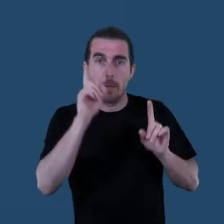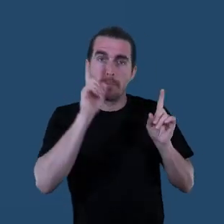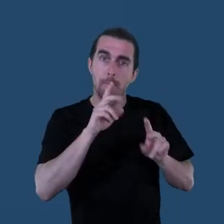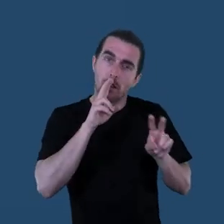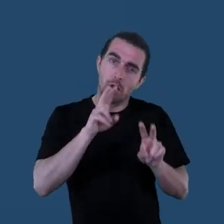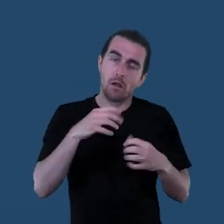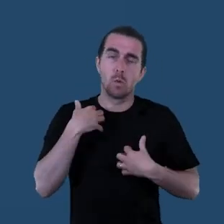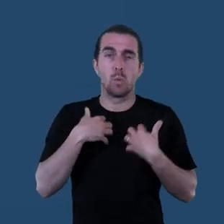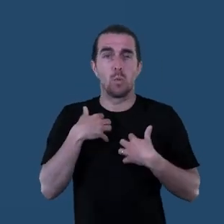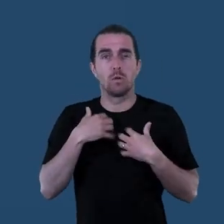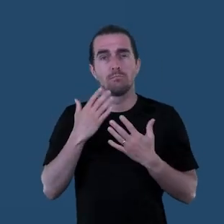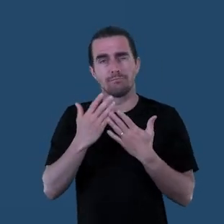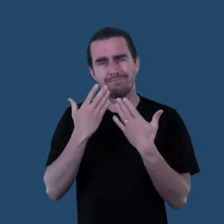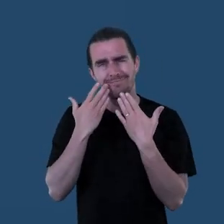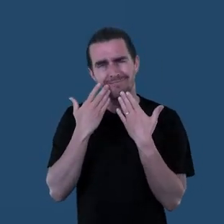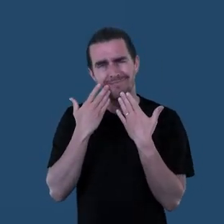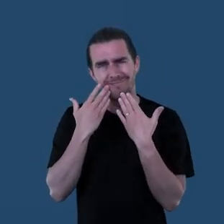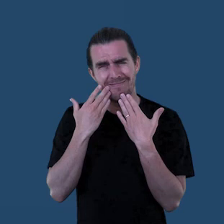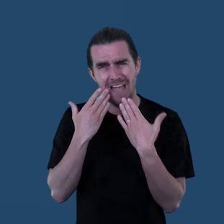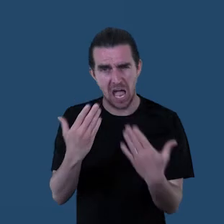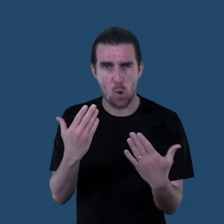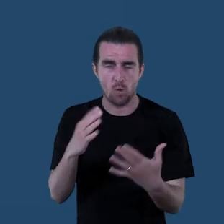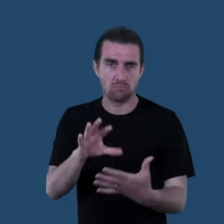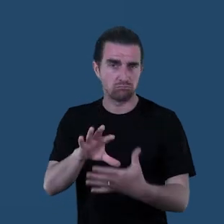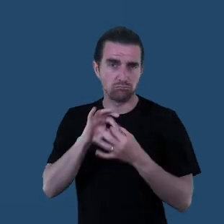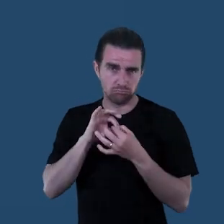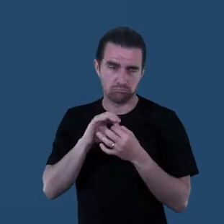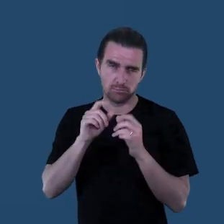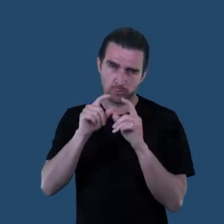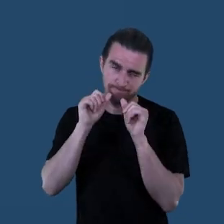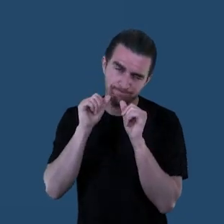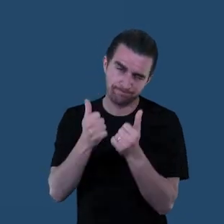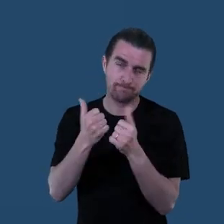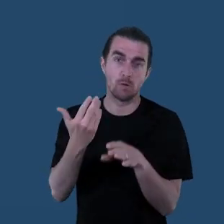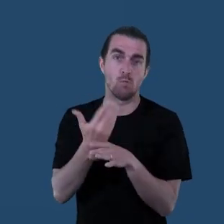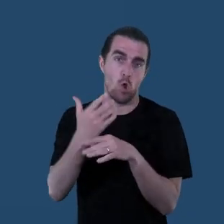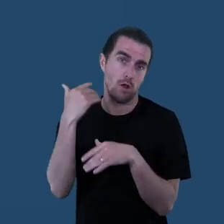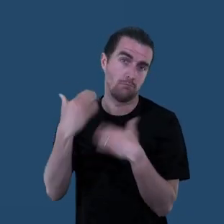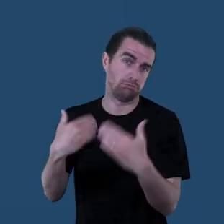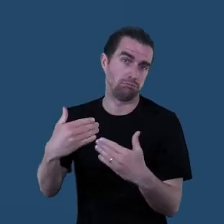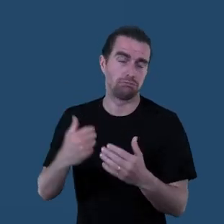and answer their questions. So thank you both very much for joining us and all the best with your work.